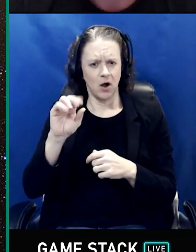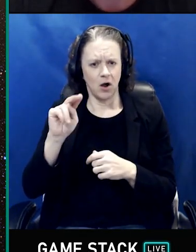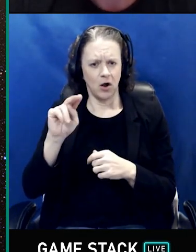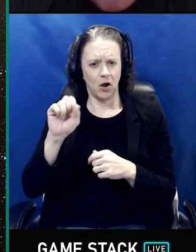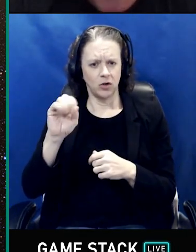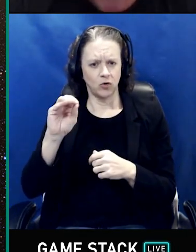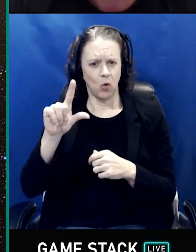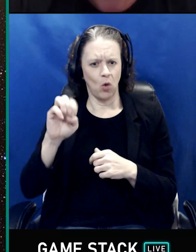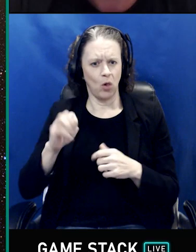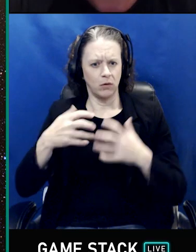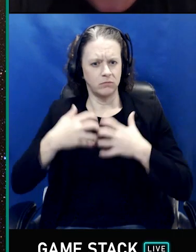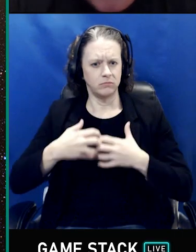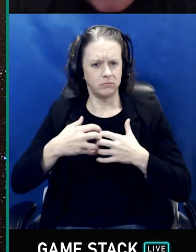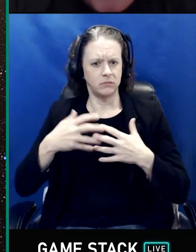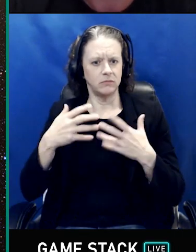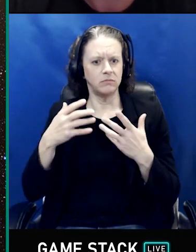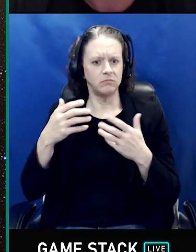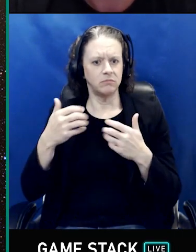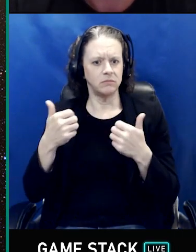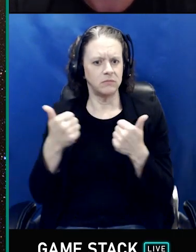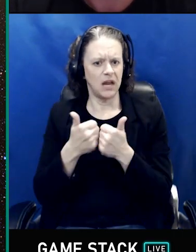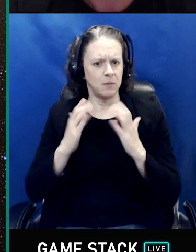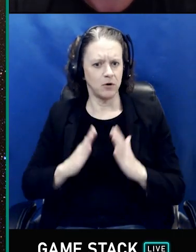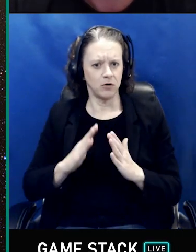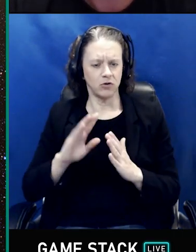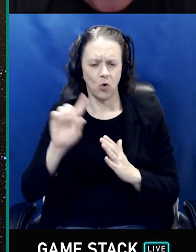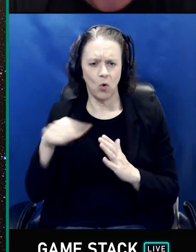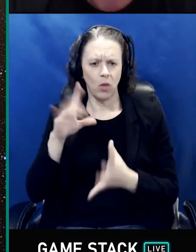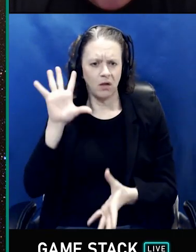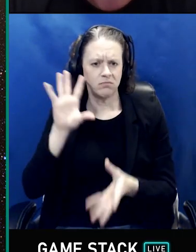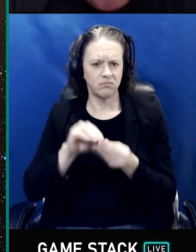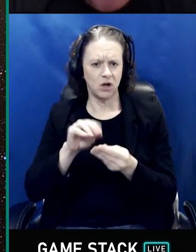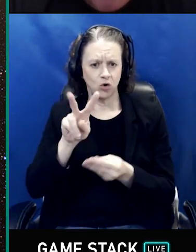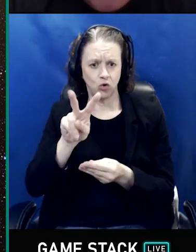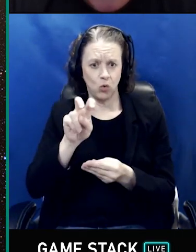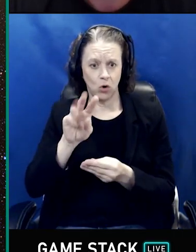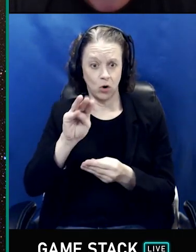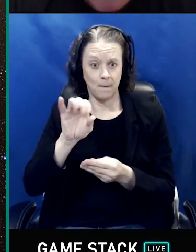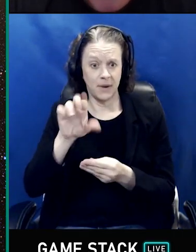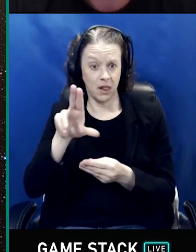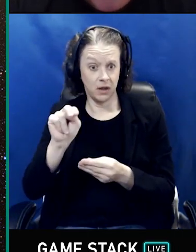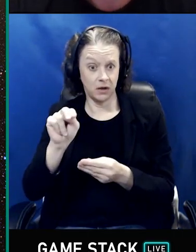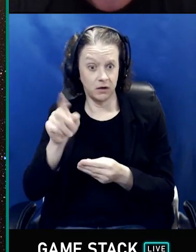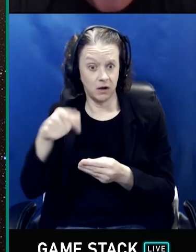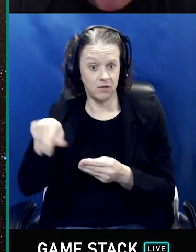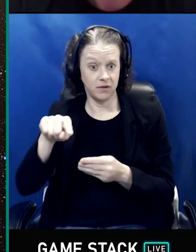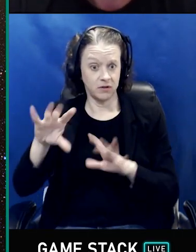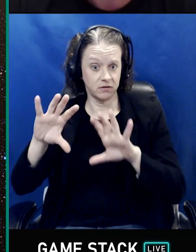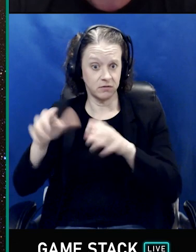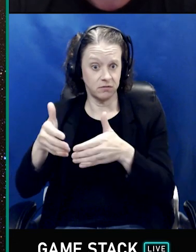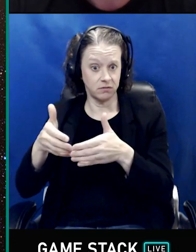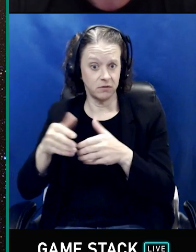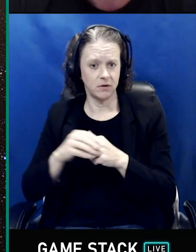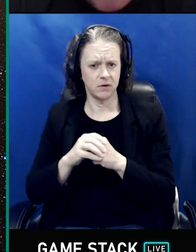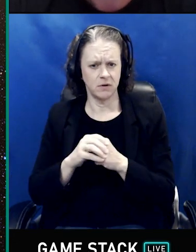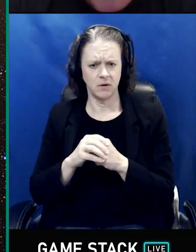up about two hundred million of that addressable market. So the main question here is: What do we need